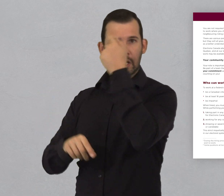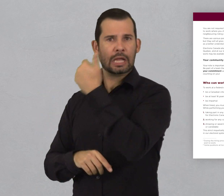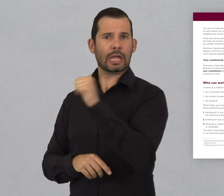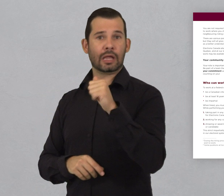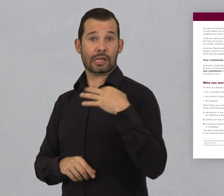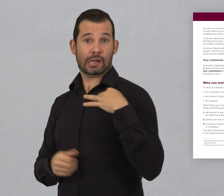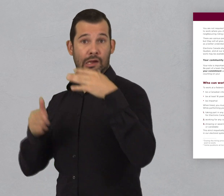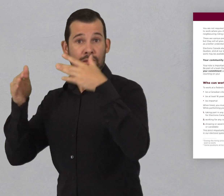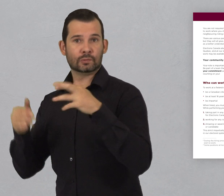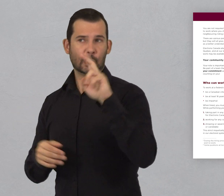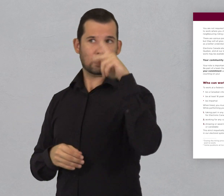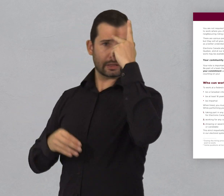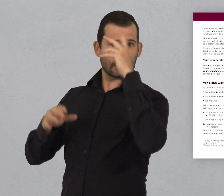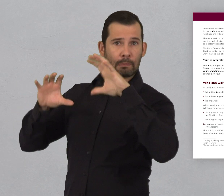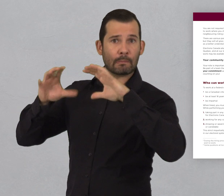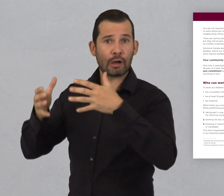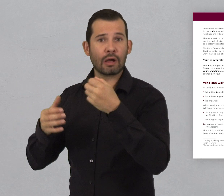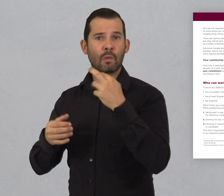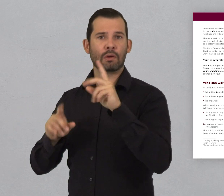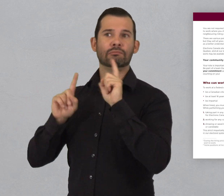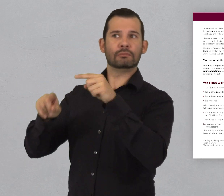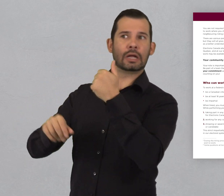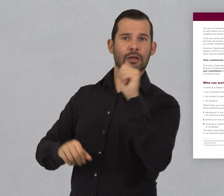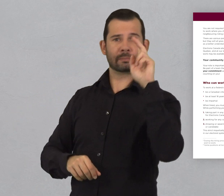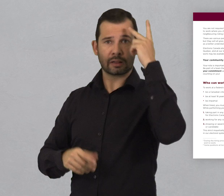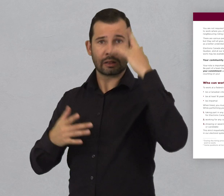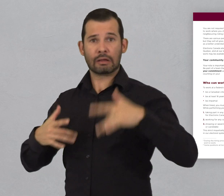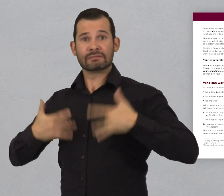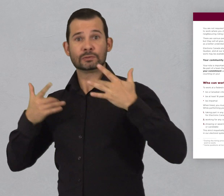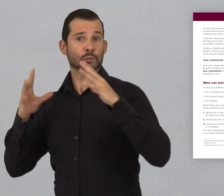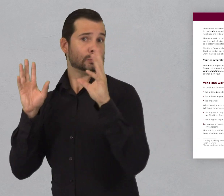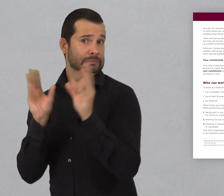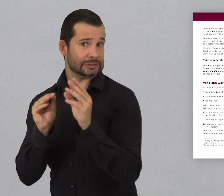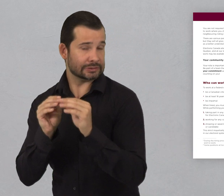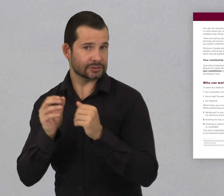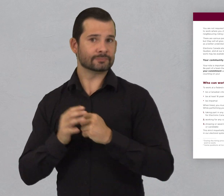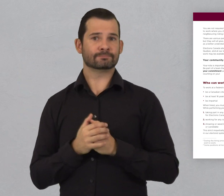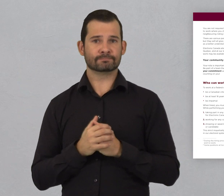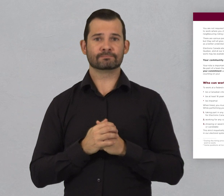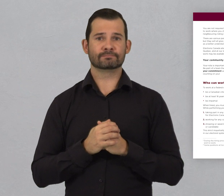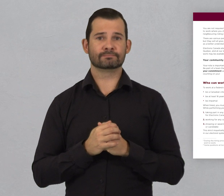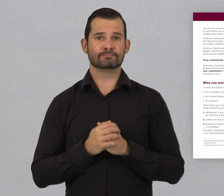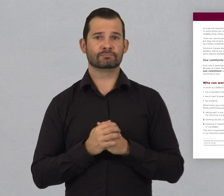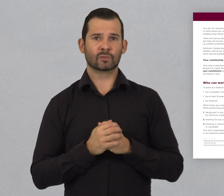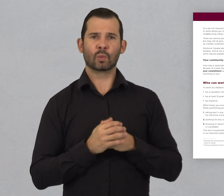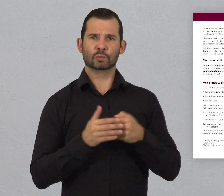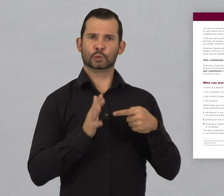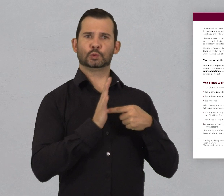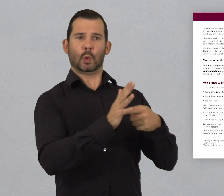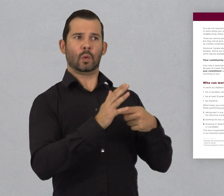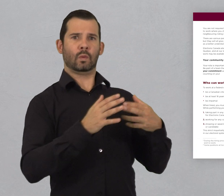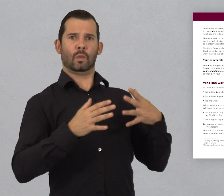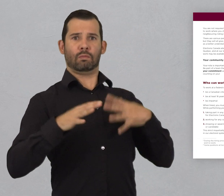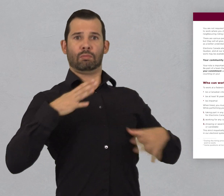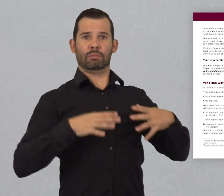2. working for any candidate or political party or going to any political events or meetings